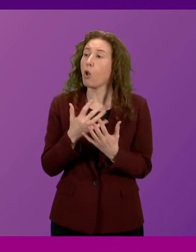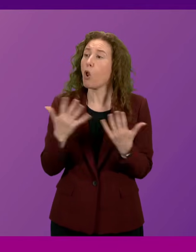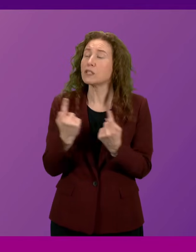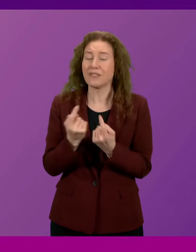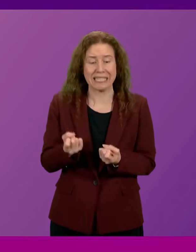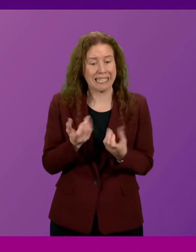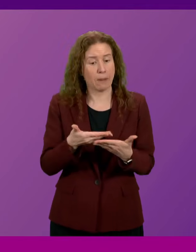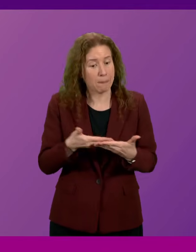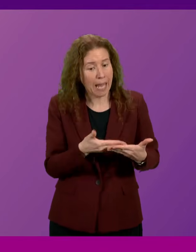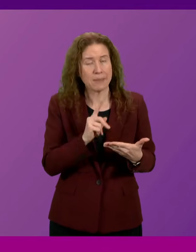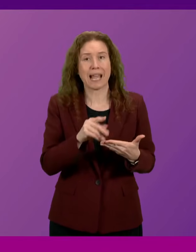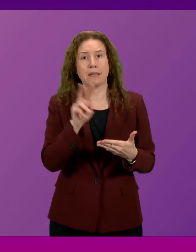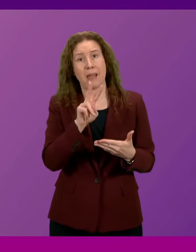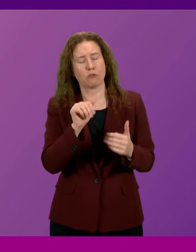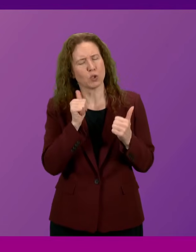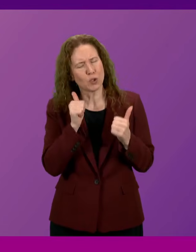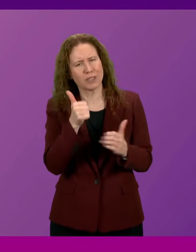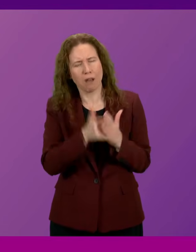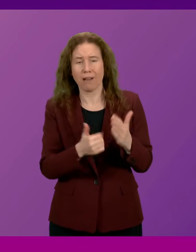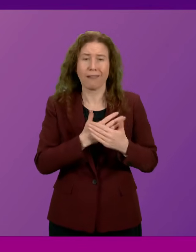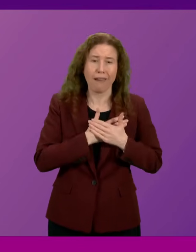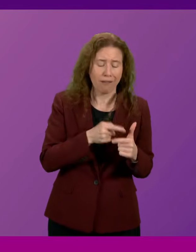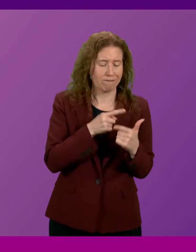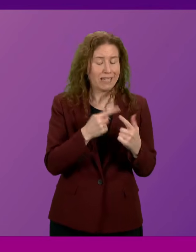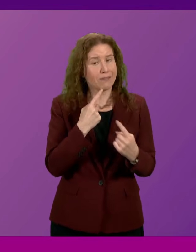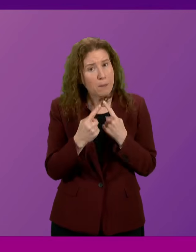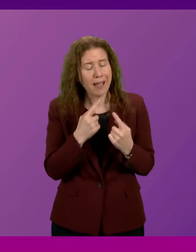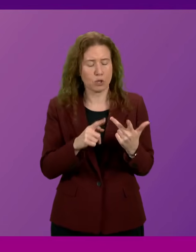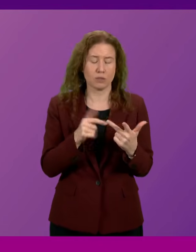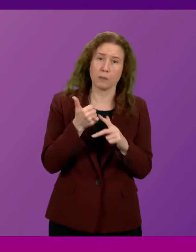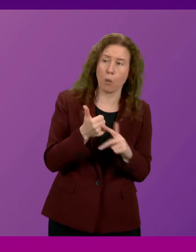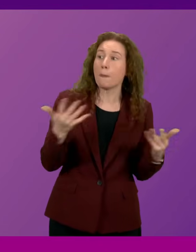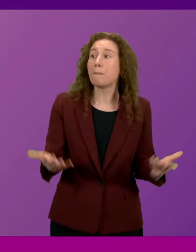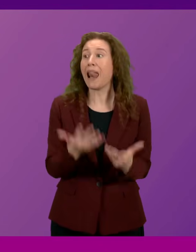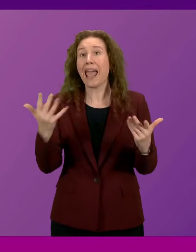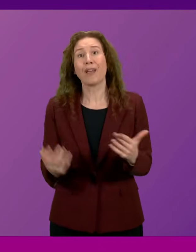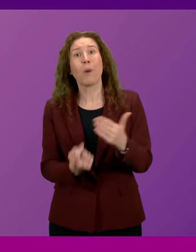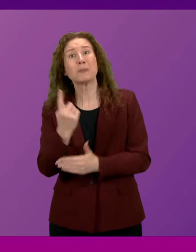their parents a good start—love, information and support, and play opportunities—but there